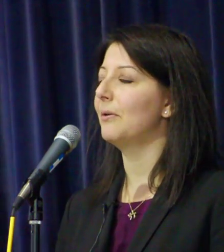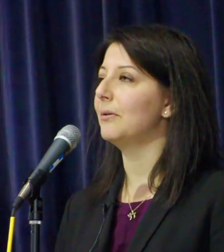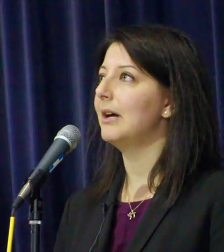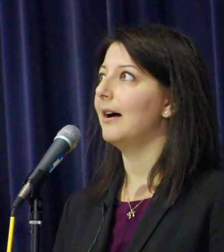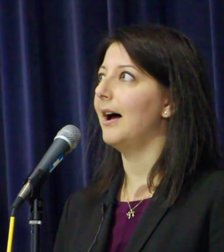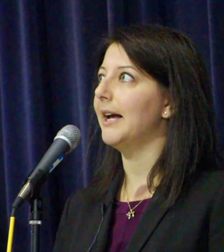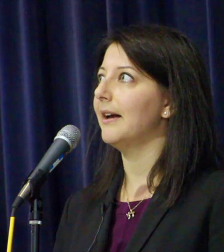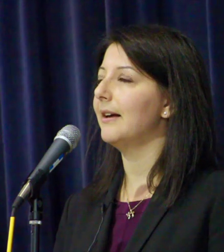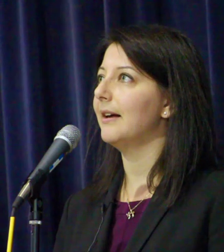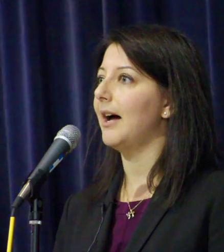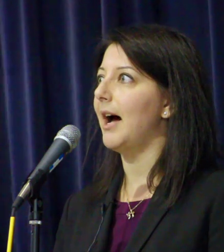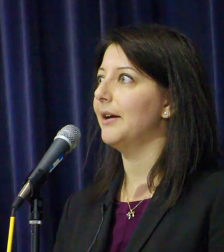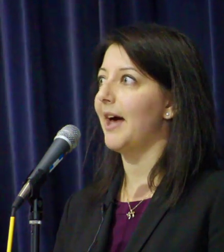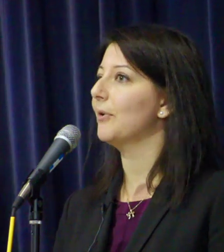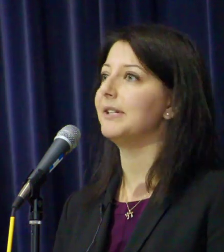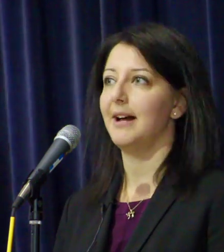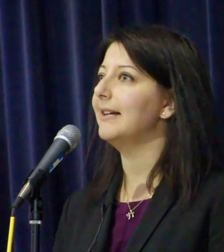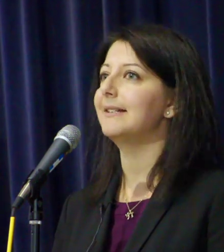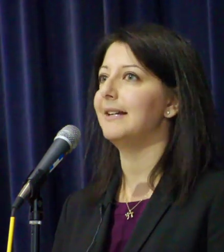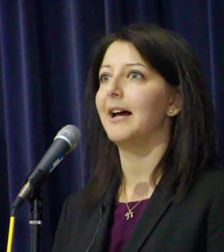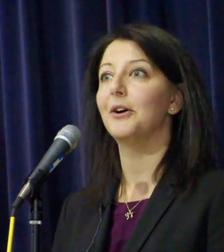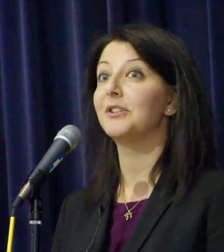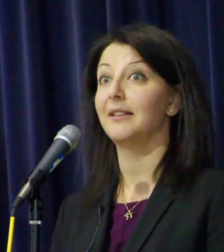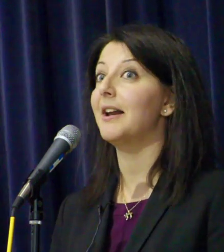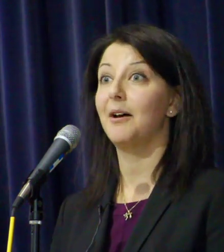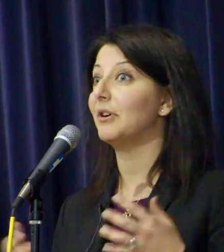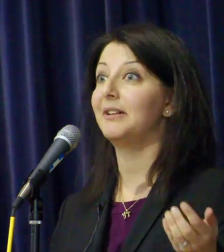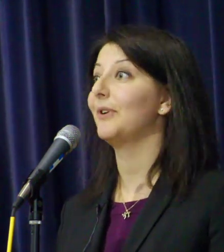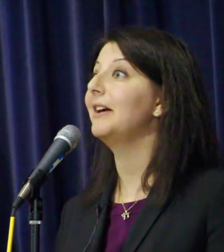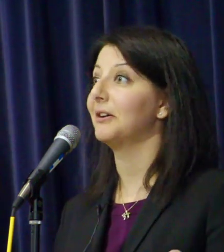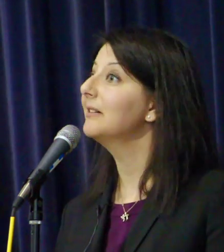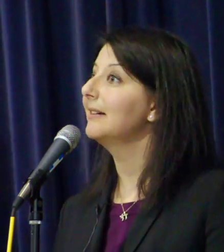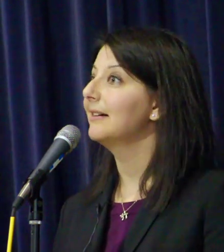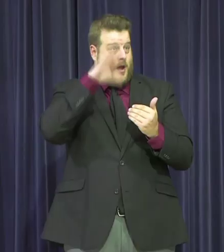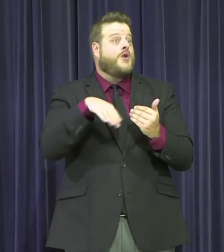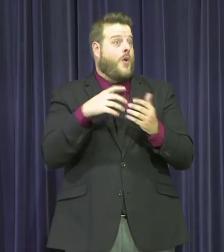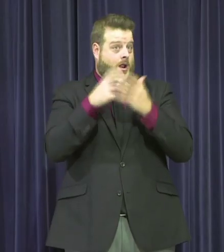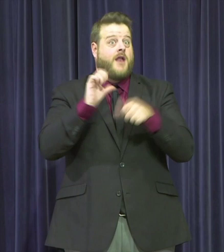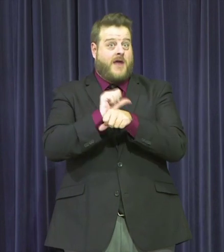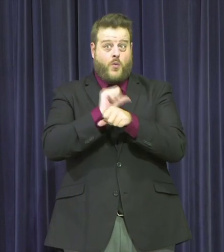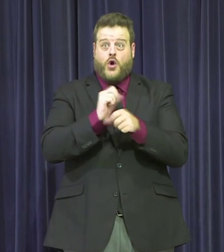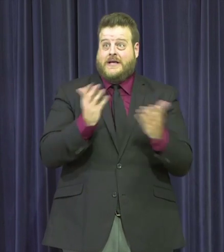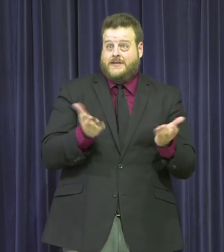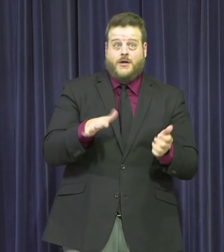So that work is not easy and a lot of that worked lived right here in the work that you